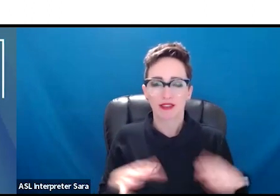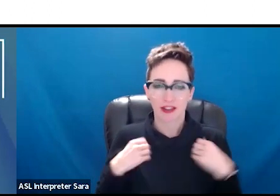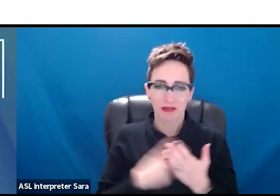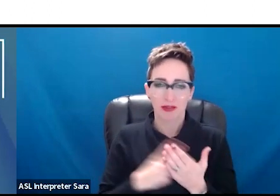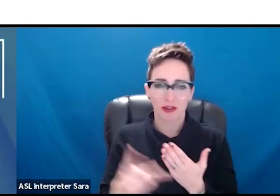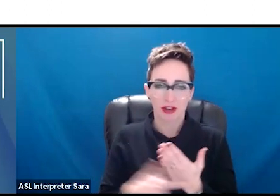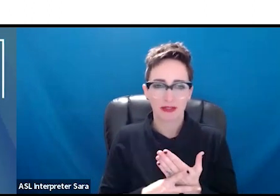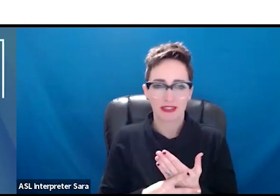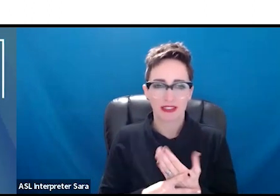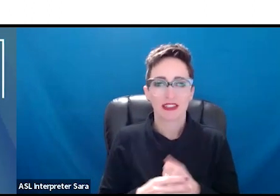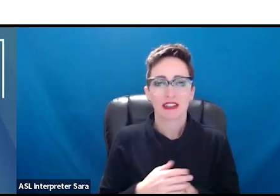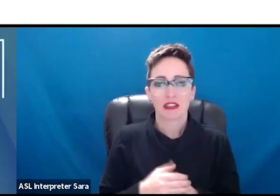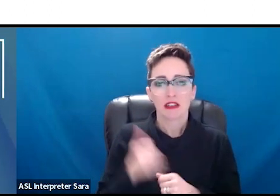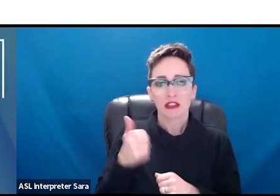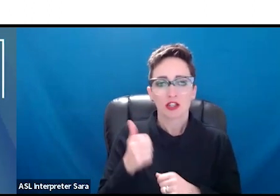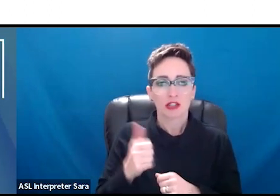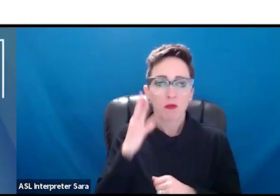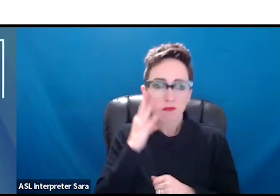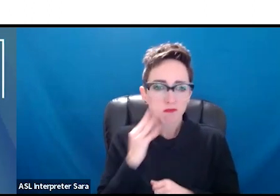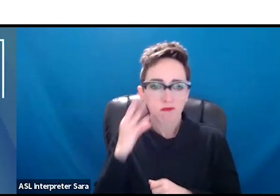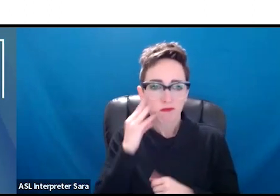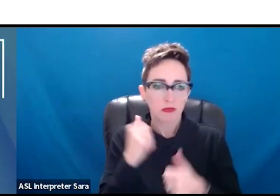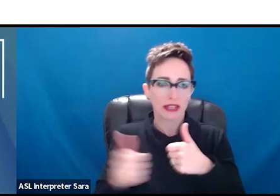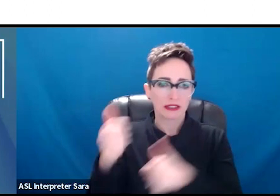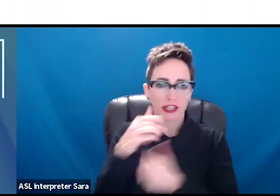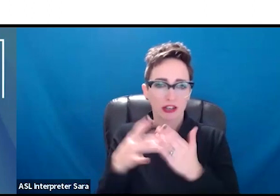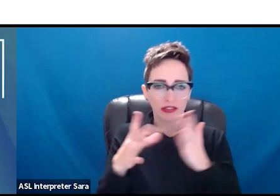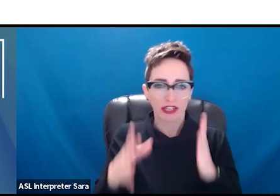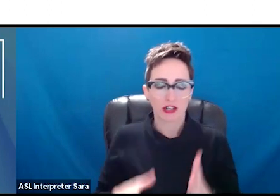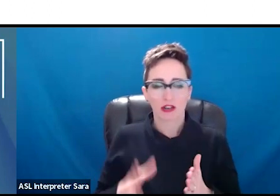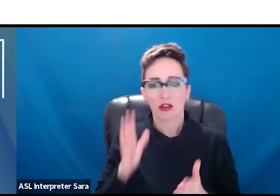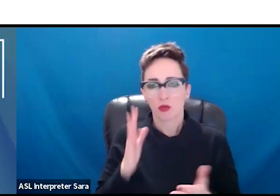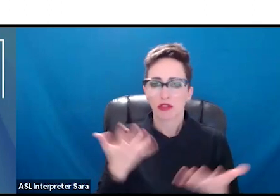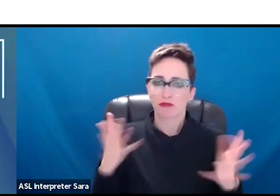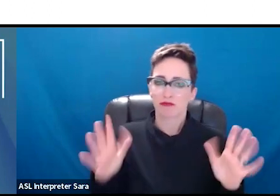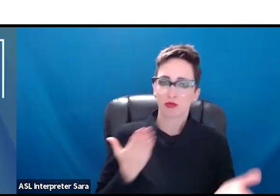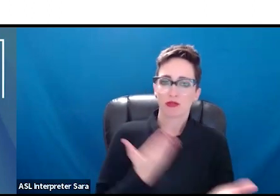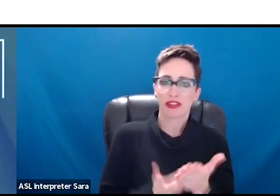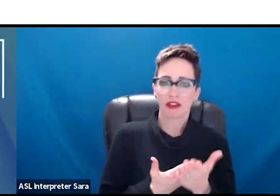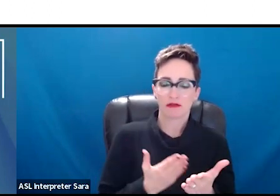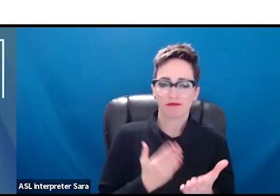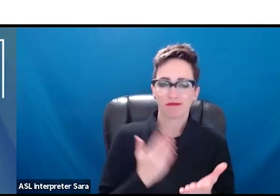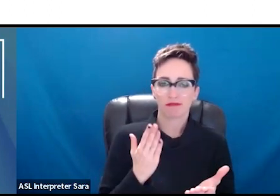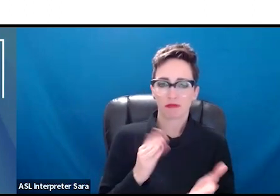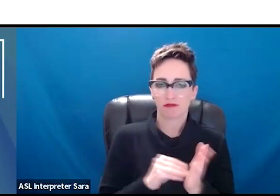Johnson is a seasoned executive leader with a proven track record of success. Over the last couple of decades, Ms.